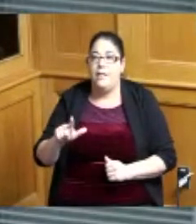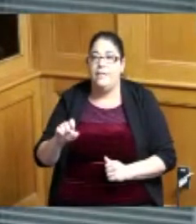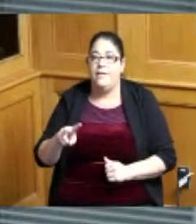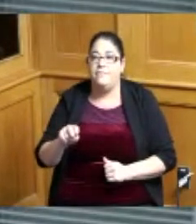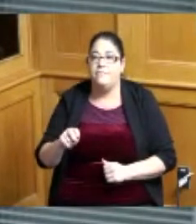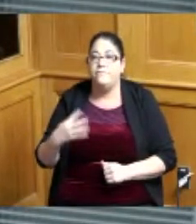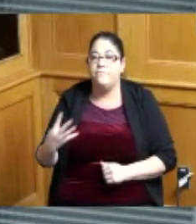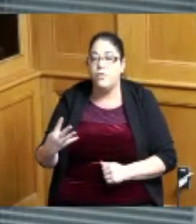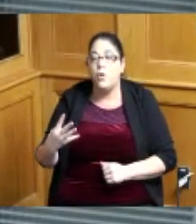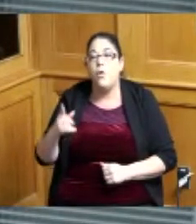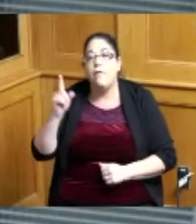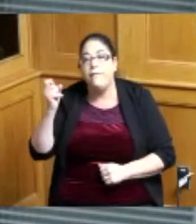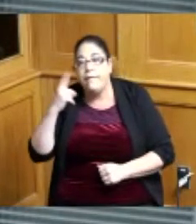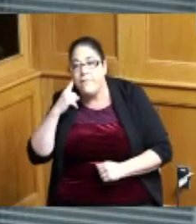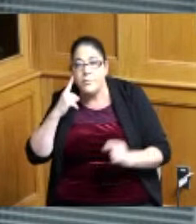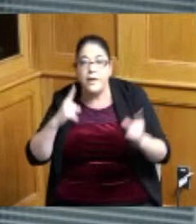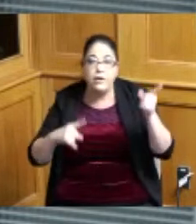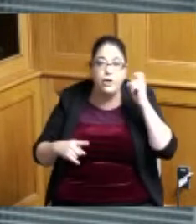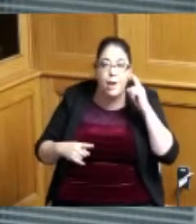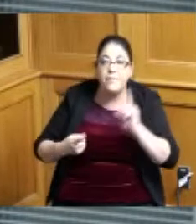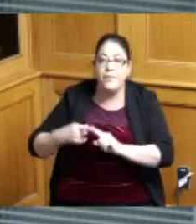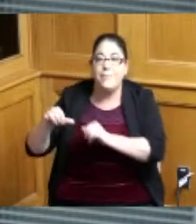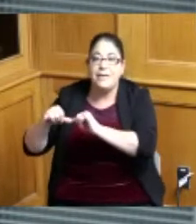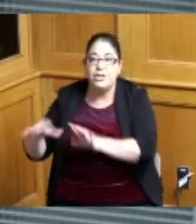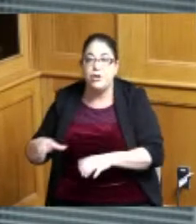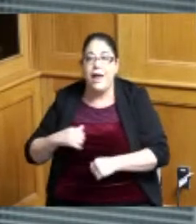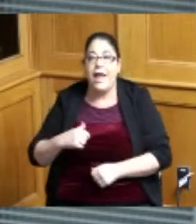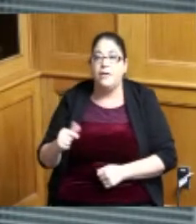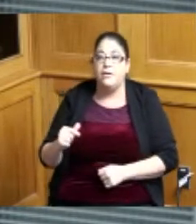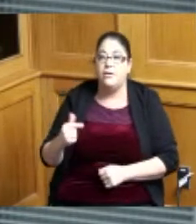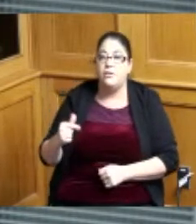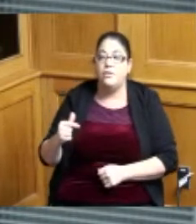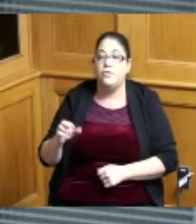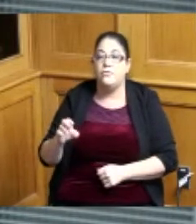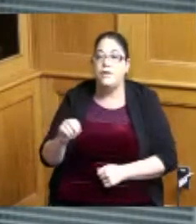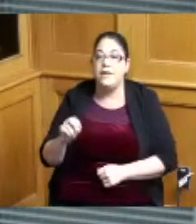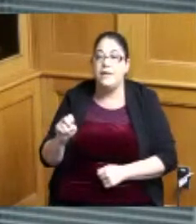intergovernmental agreement between the Engineer and green township for the application of sort